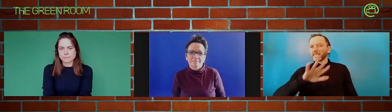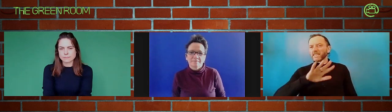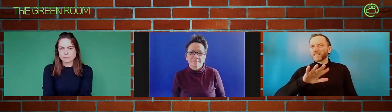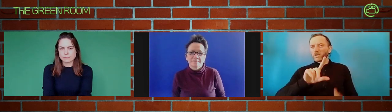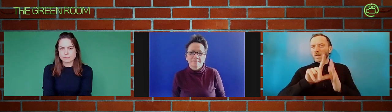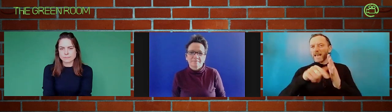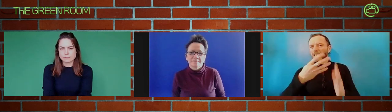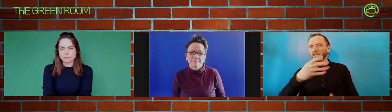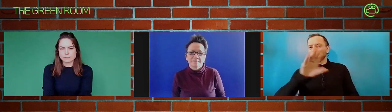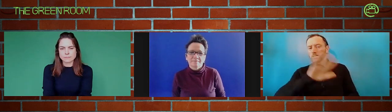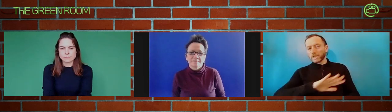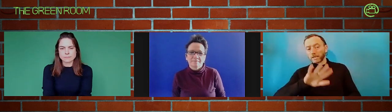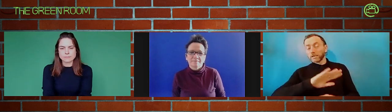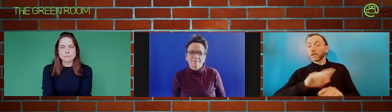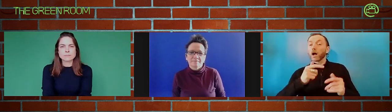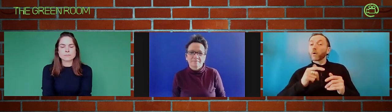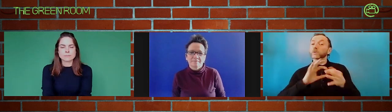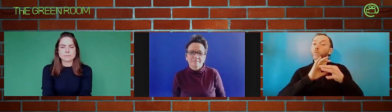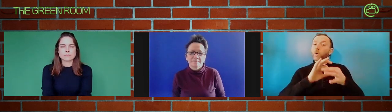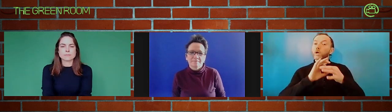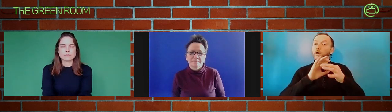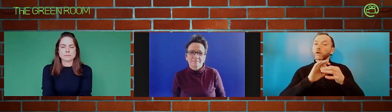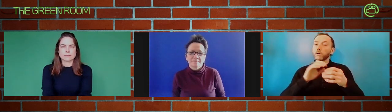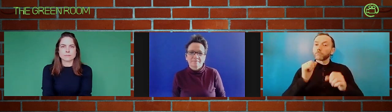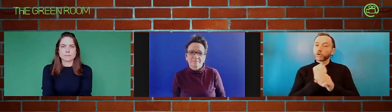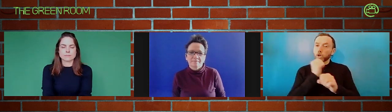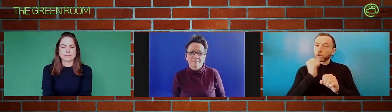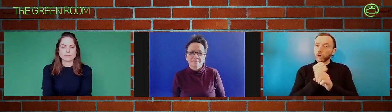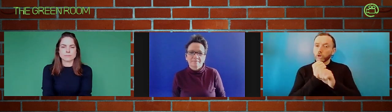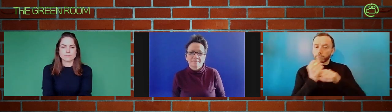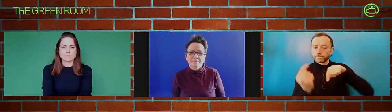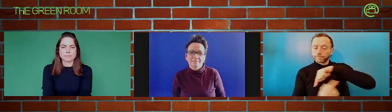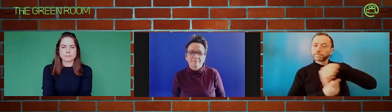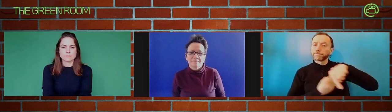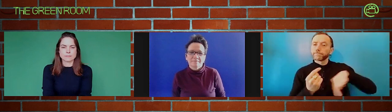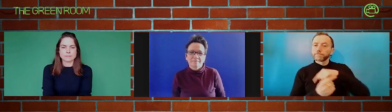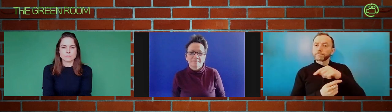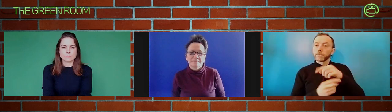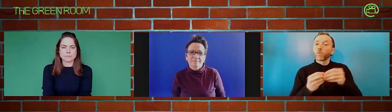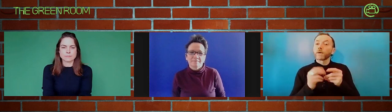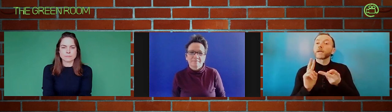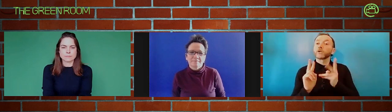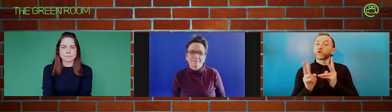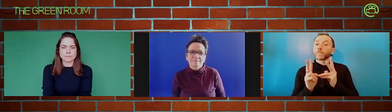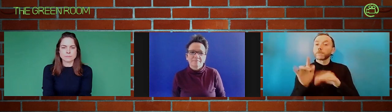production, where we had an interpreted performance